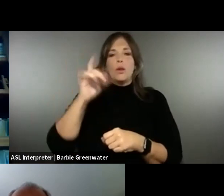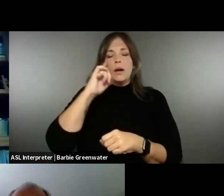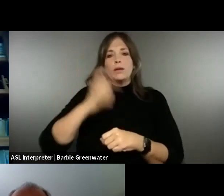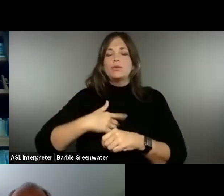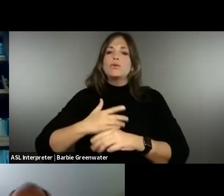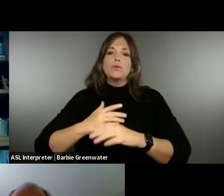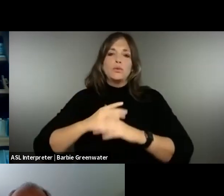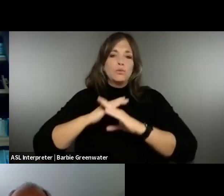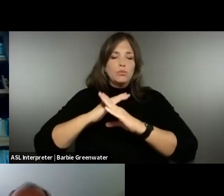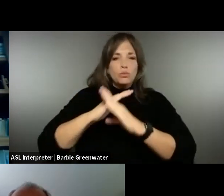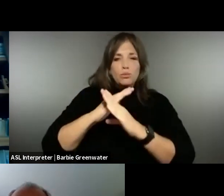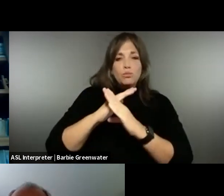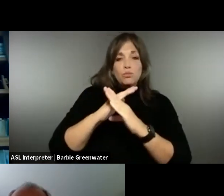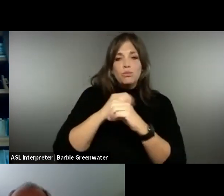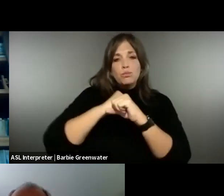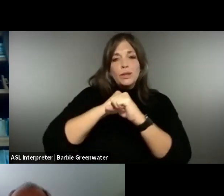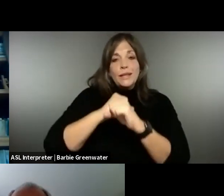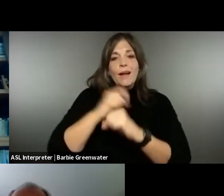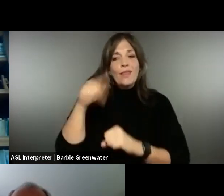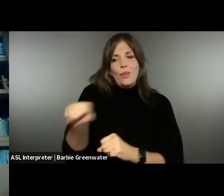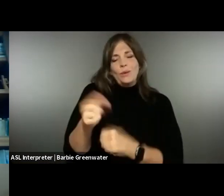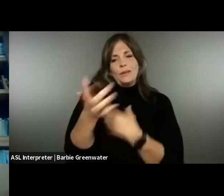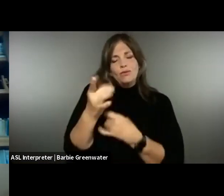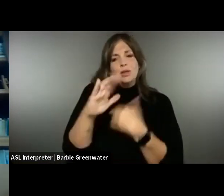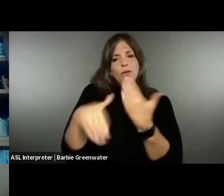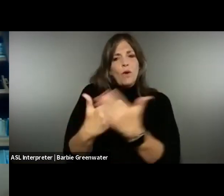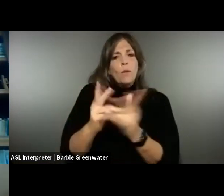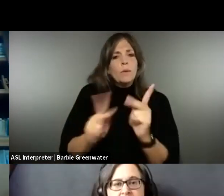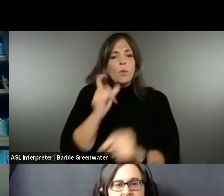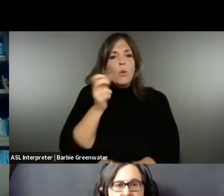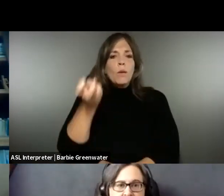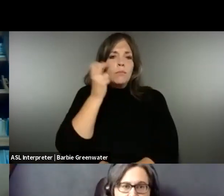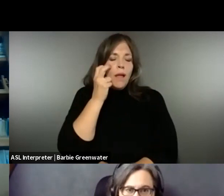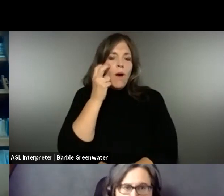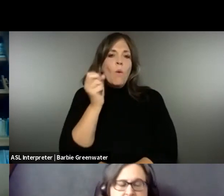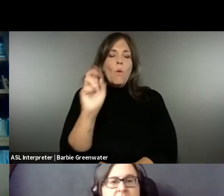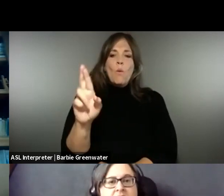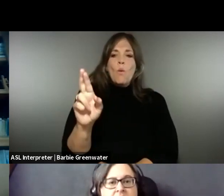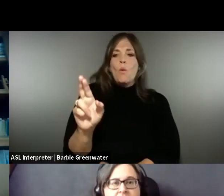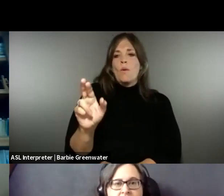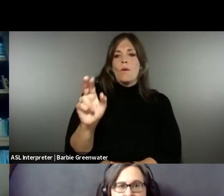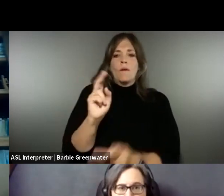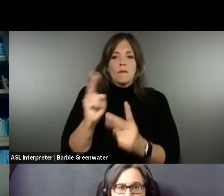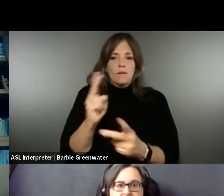Disabled Persons Organisations from all over Europe working to protect and promote the interests of all blind and partially sighted people in Europe.